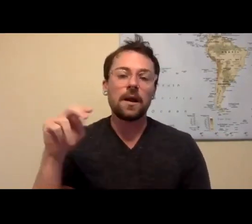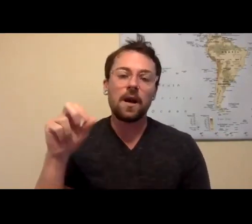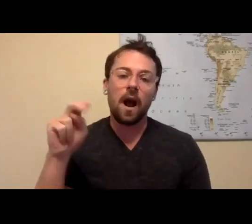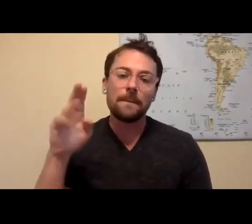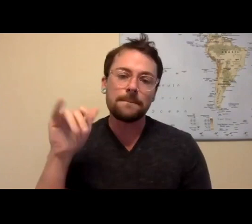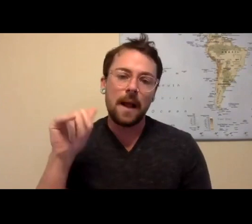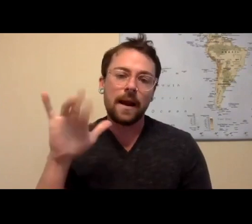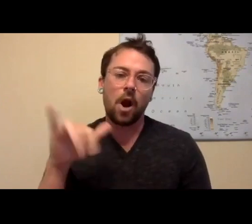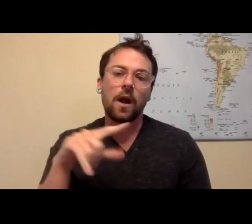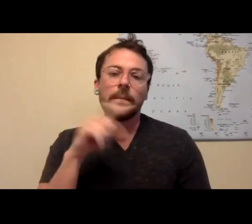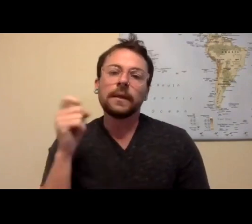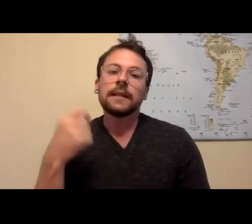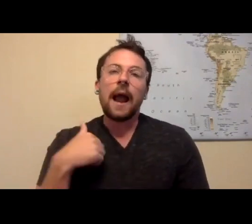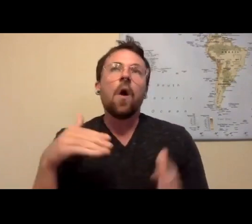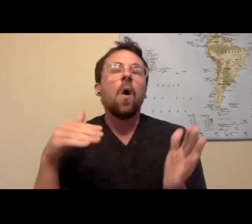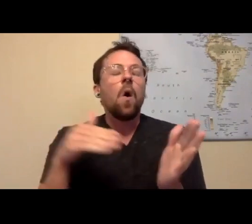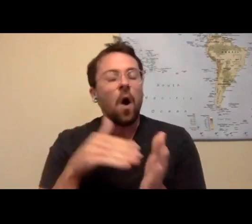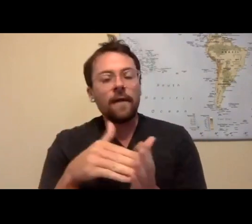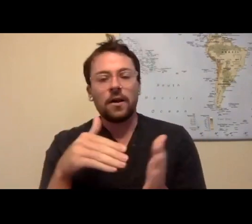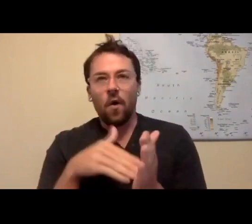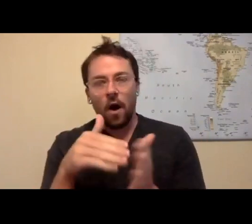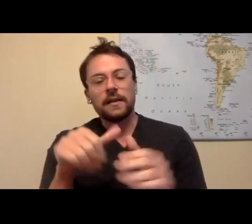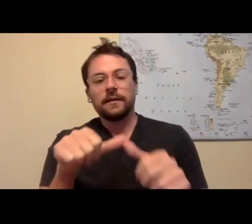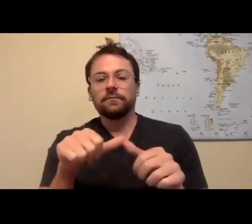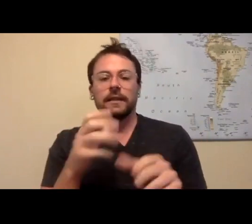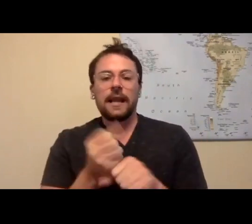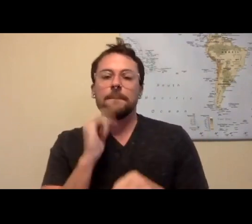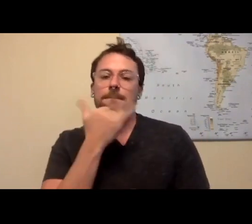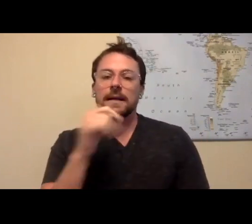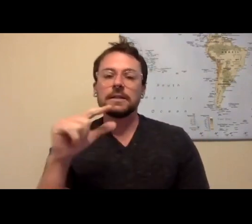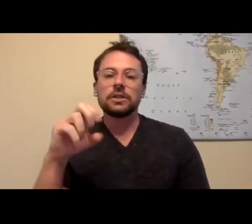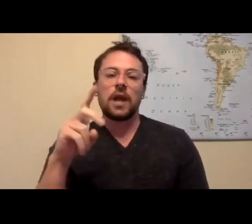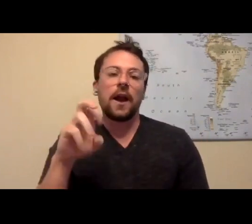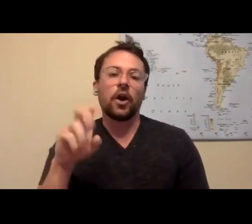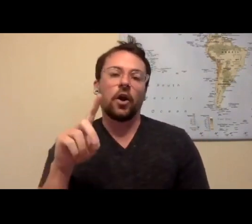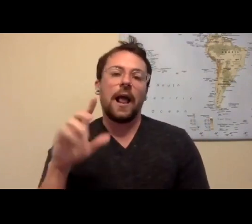I try to emphasize I am a non binary person.